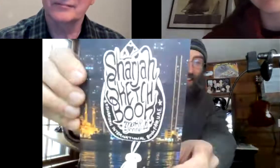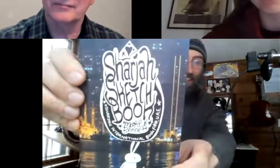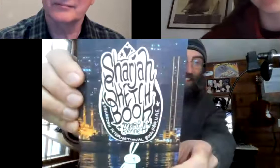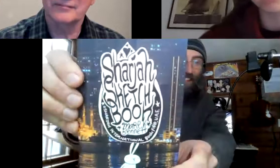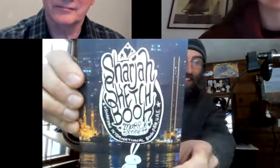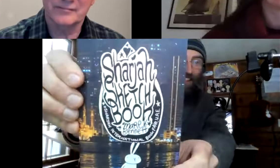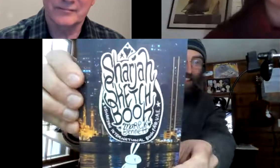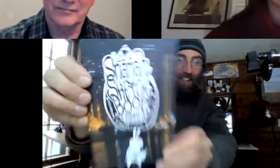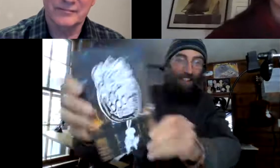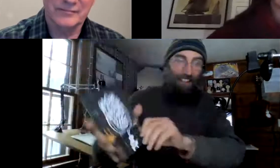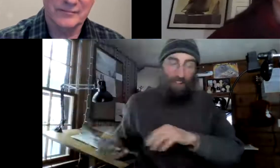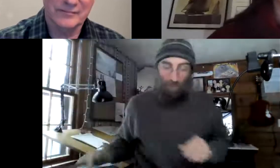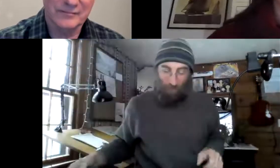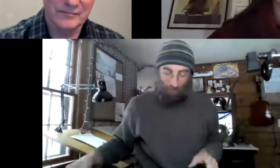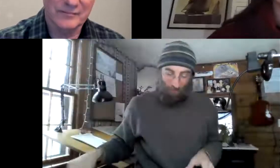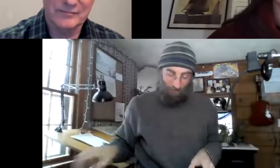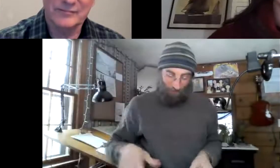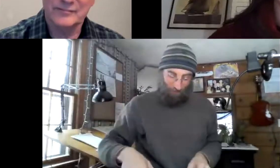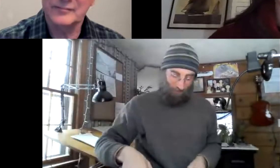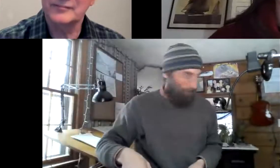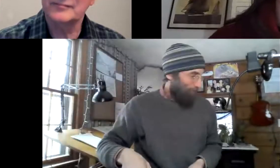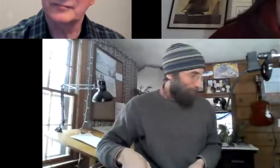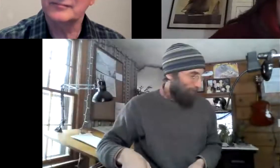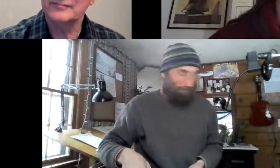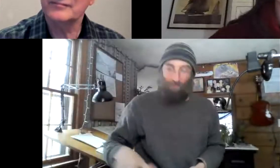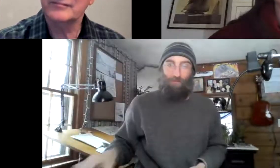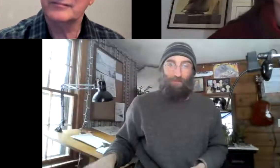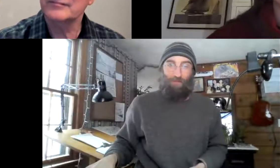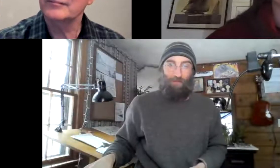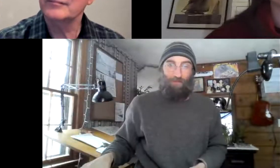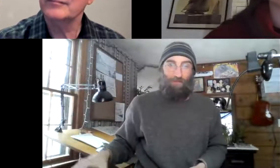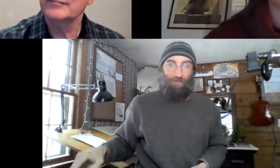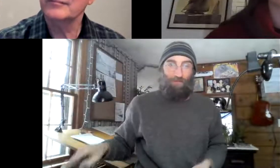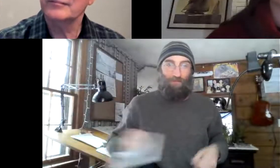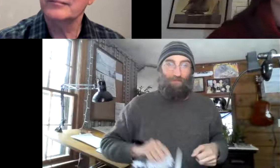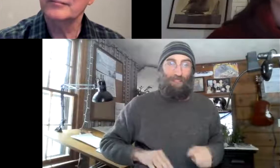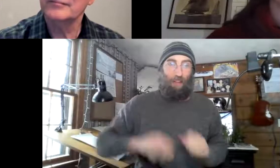perfect! And "Slovakia Fall in the Heart of Europe"...